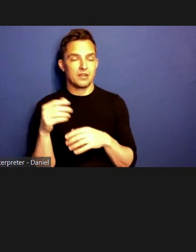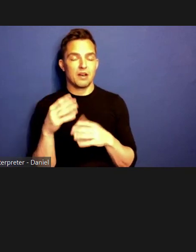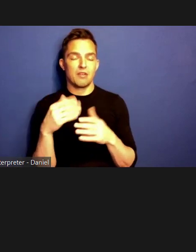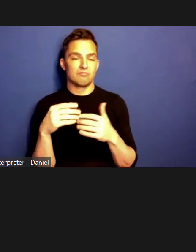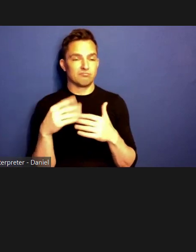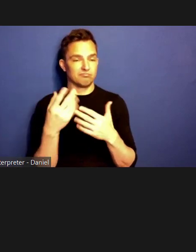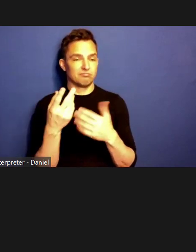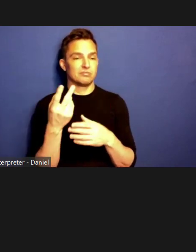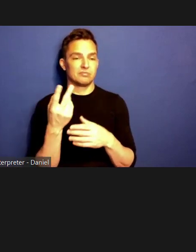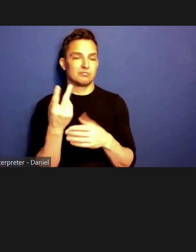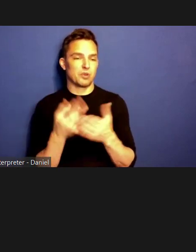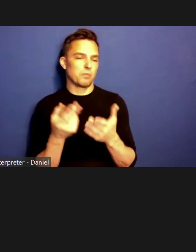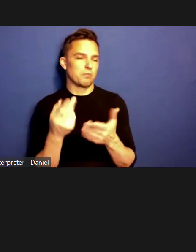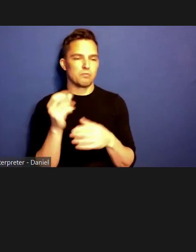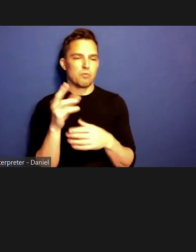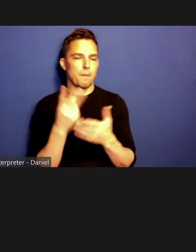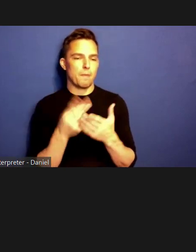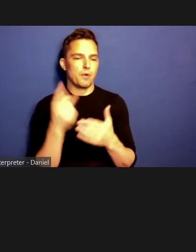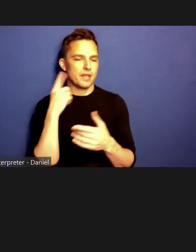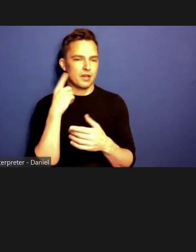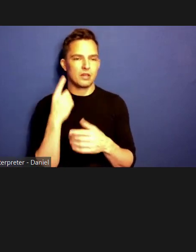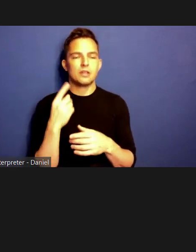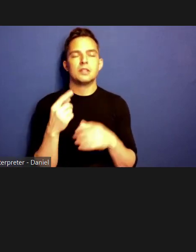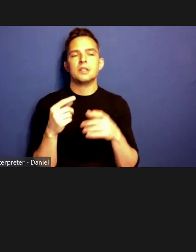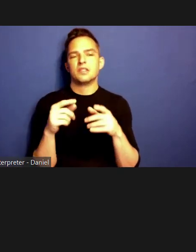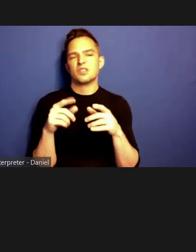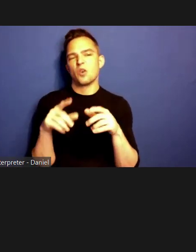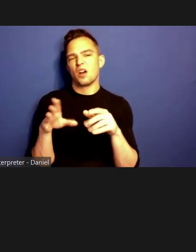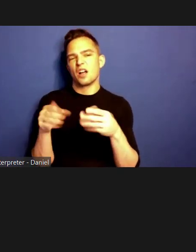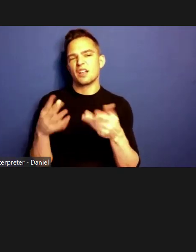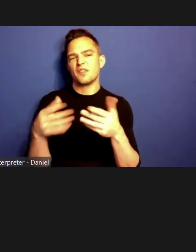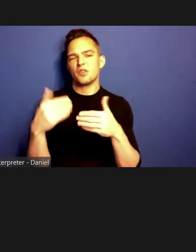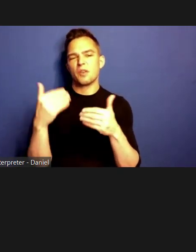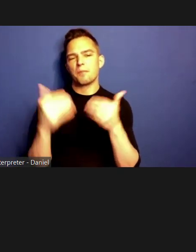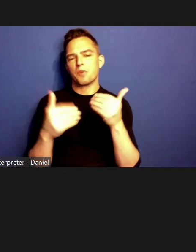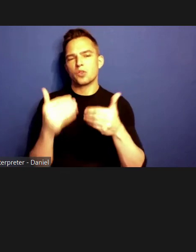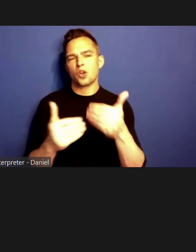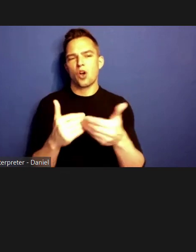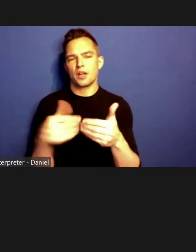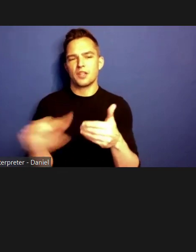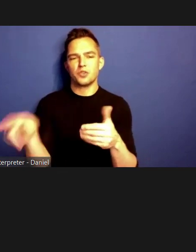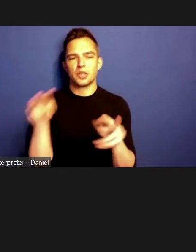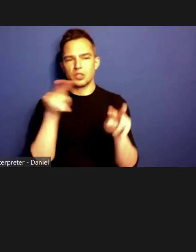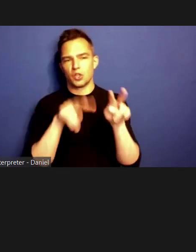go on and look at it in more detail on our website after the webinar.